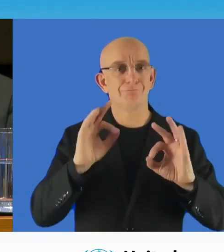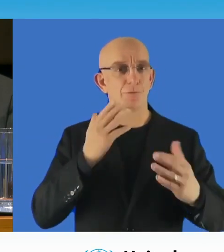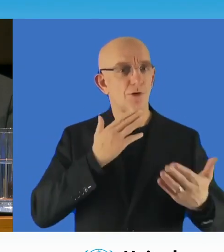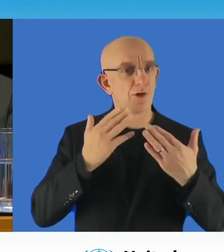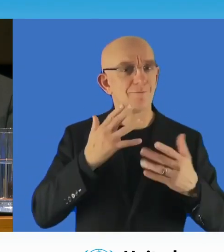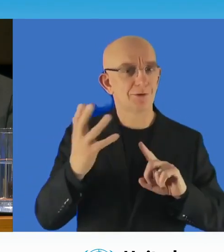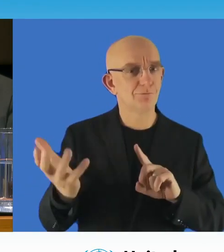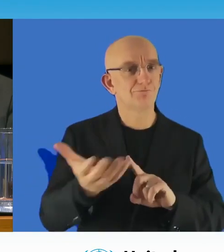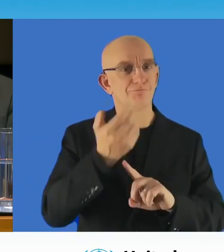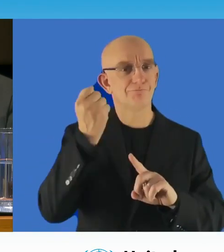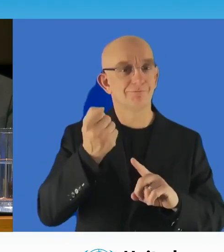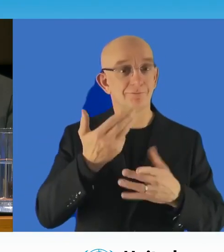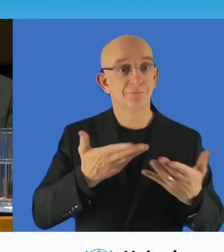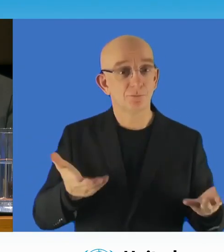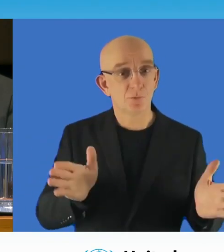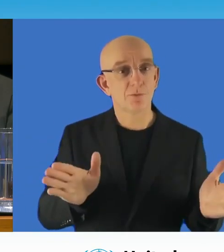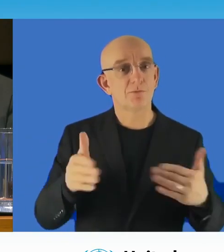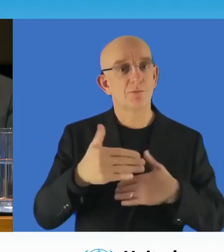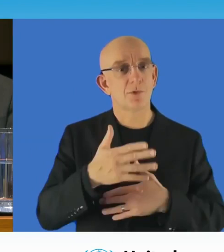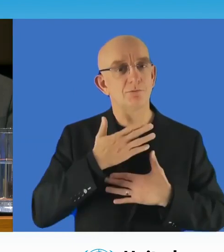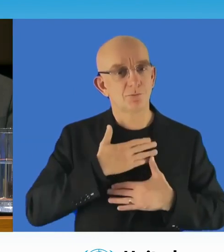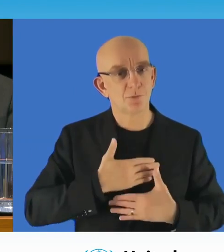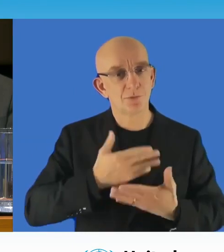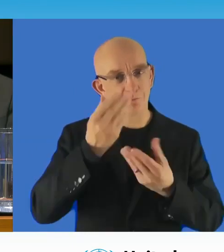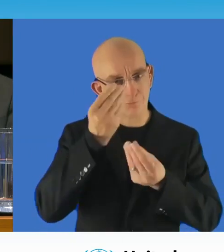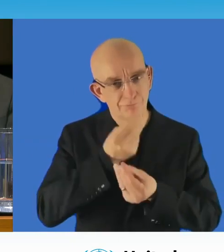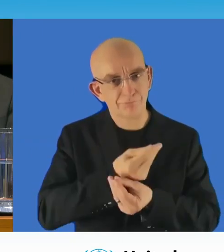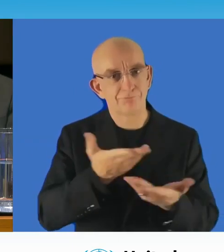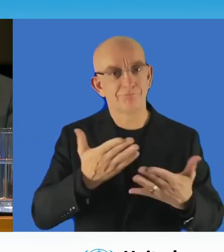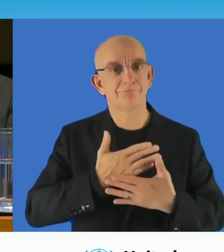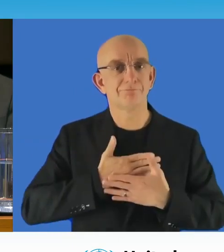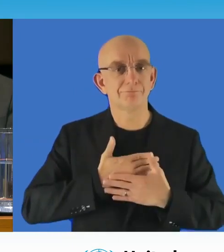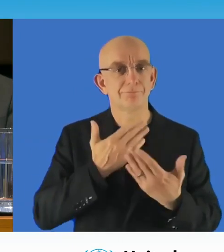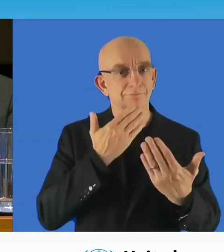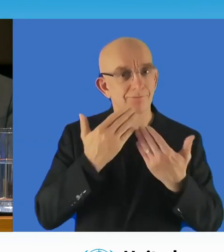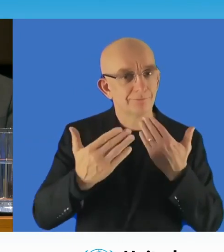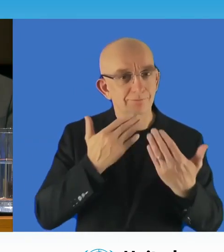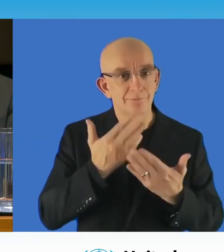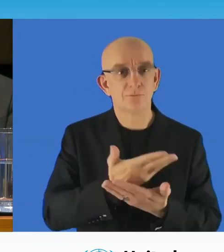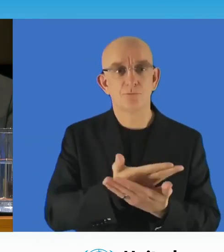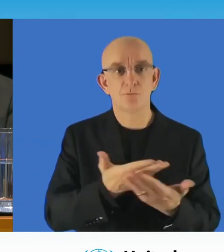would like to acknowledge with appreciation the long experience and commitment of the